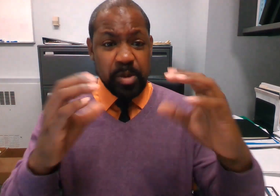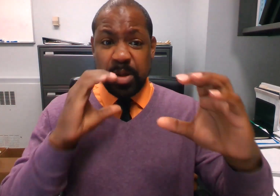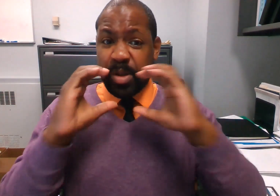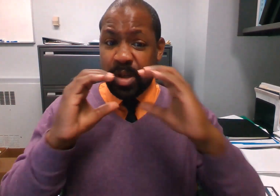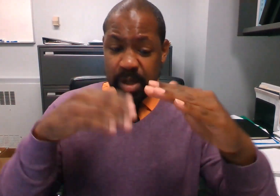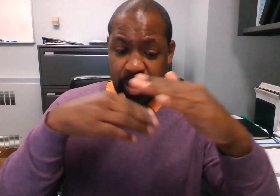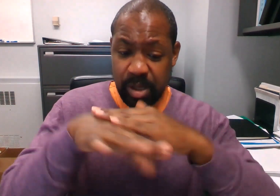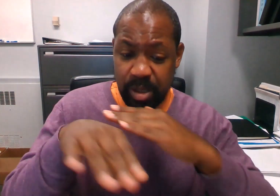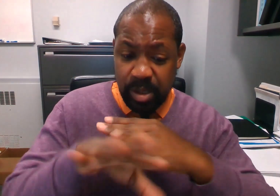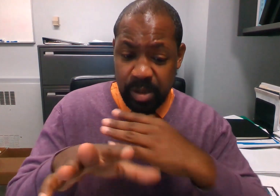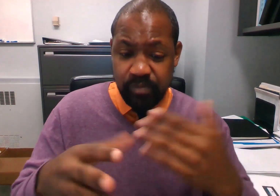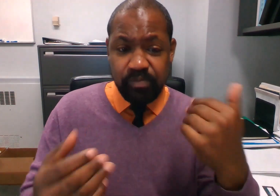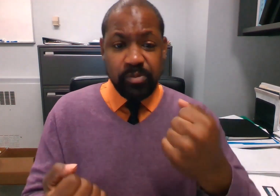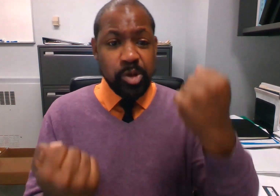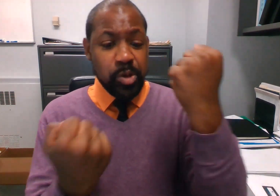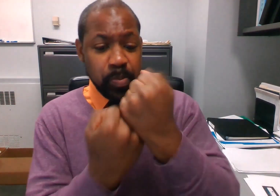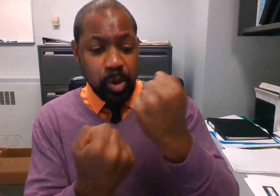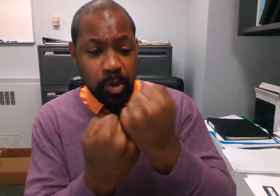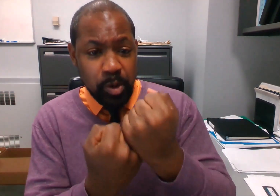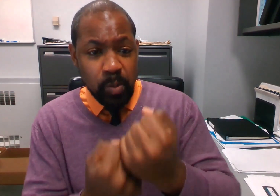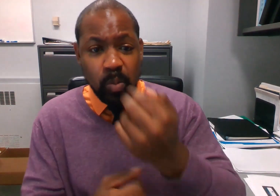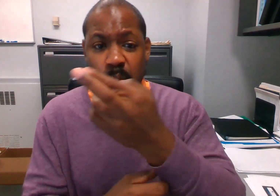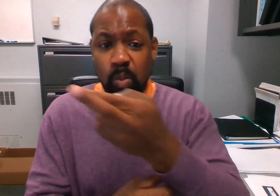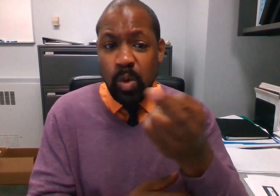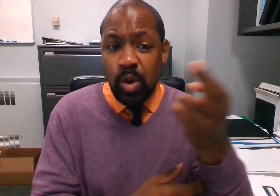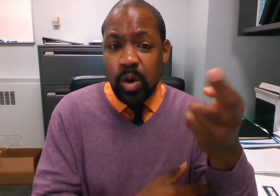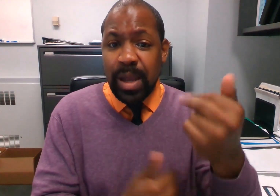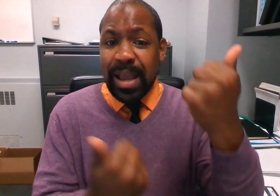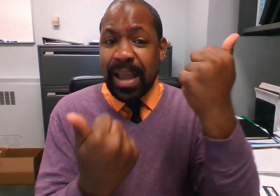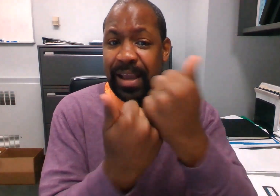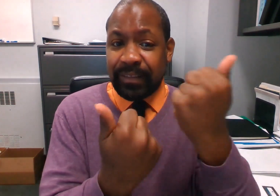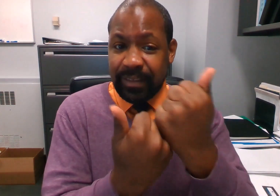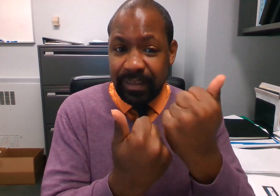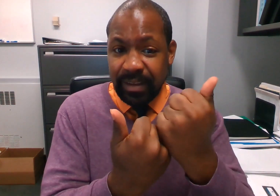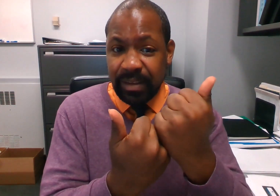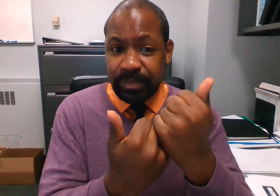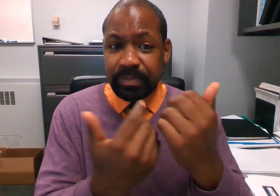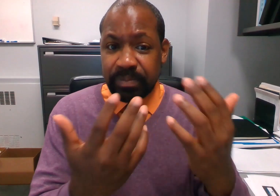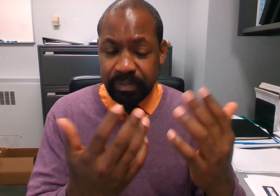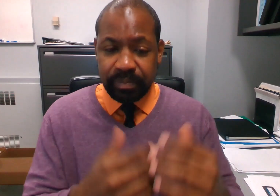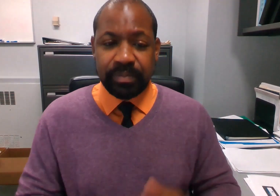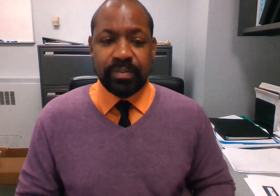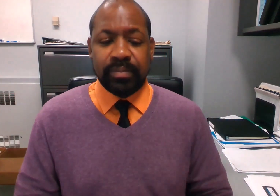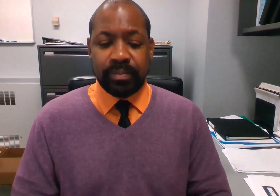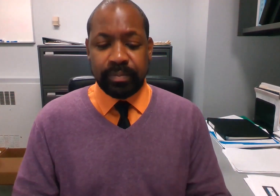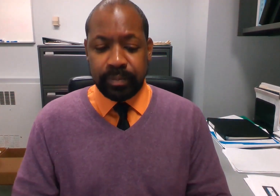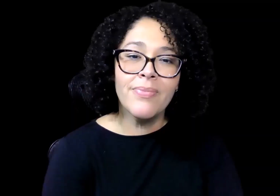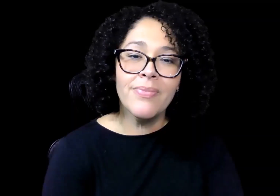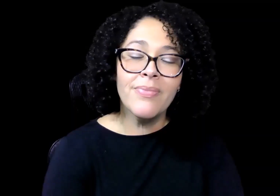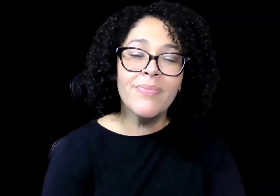for example is it a communication access issue one of advocacy or resources